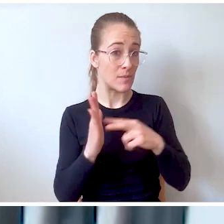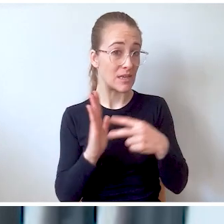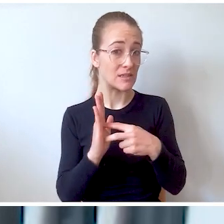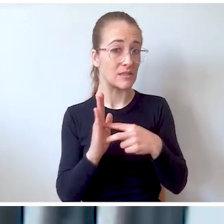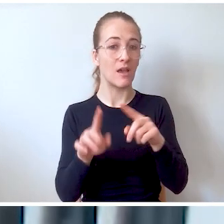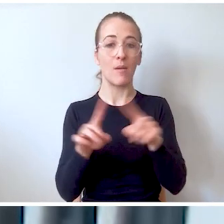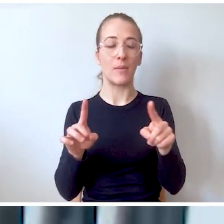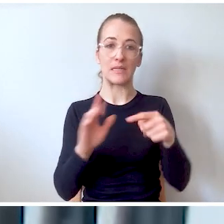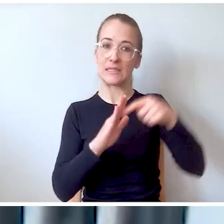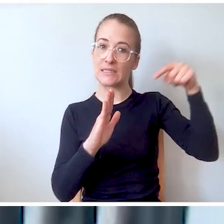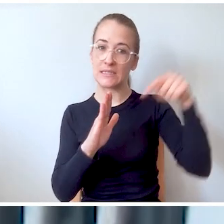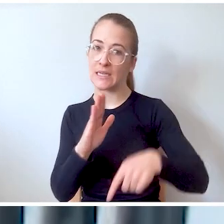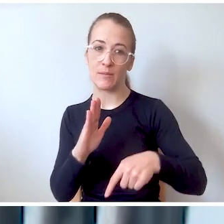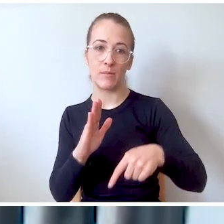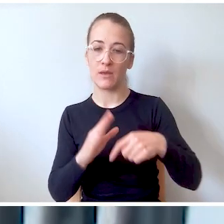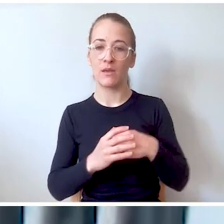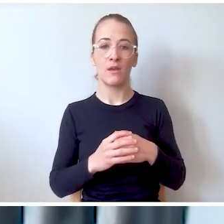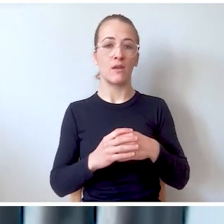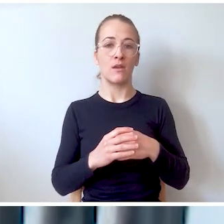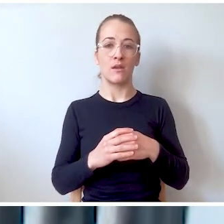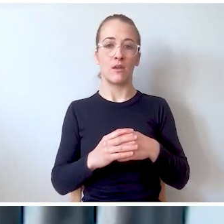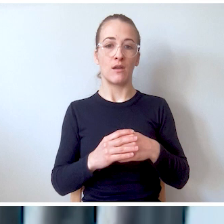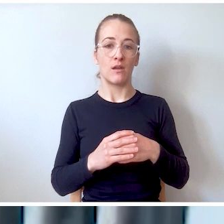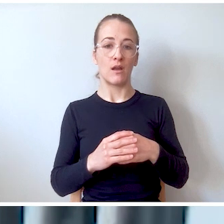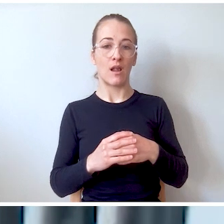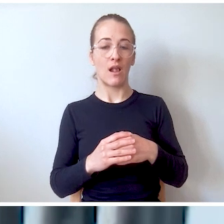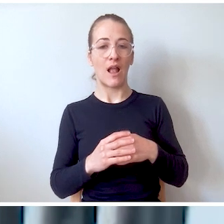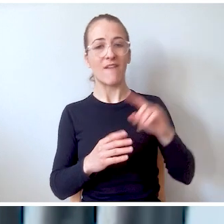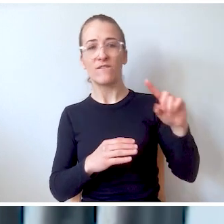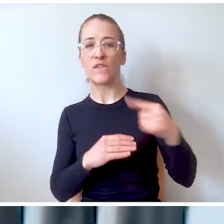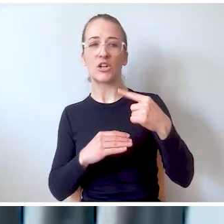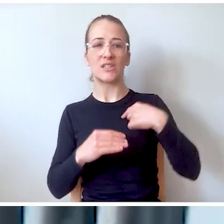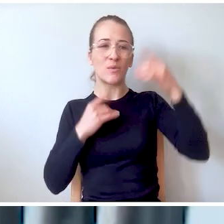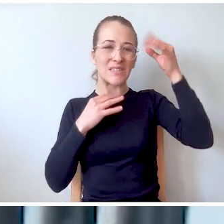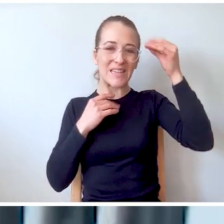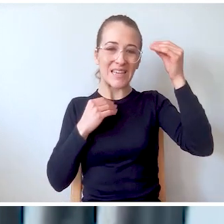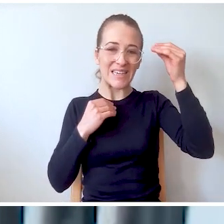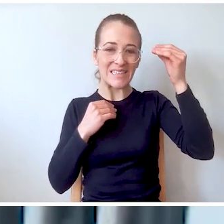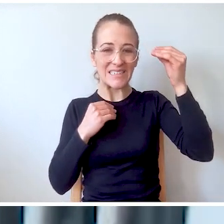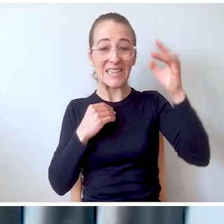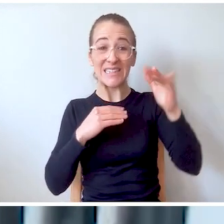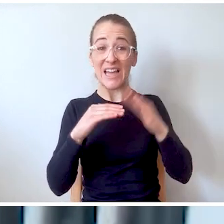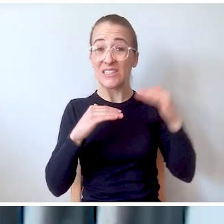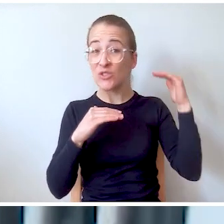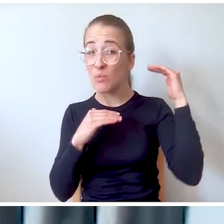but it's much deeper than that. And at first I was thinking to myself, "Well, is this too much? Is this too heavy?"